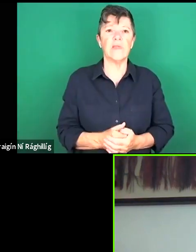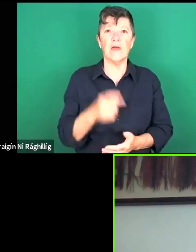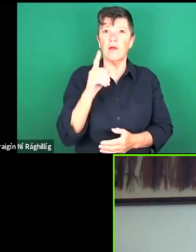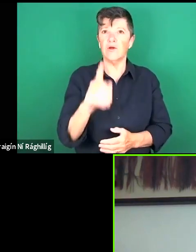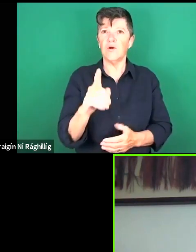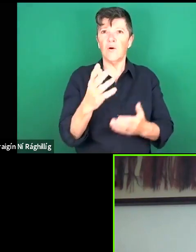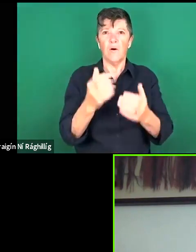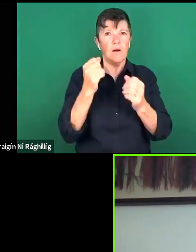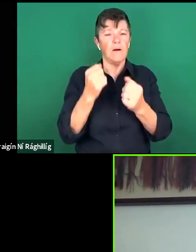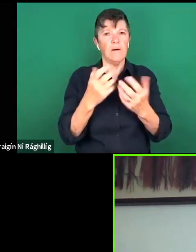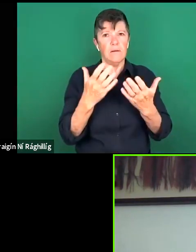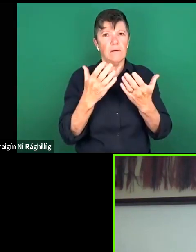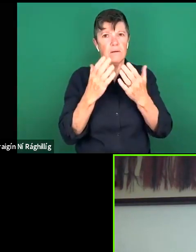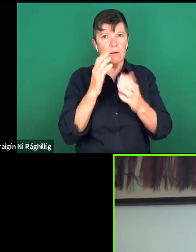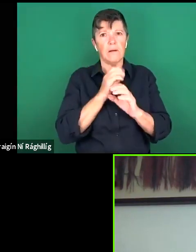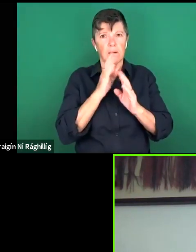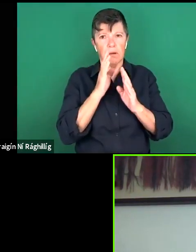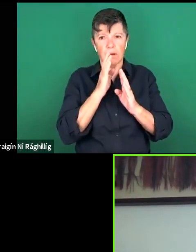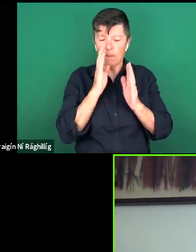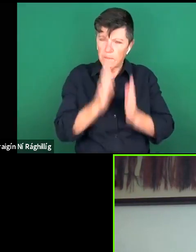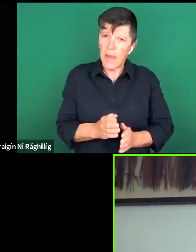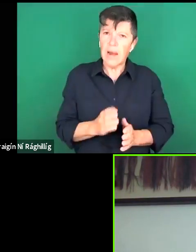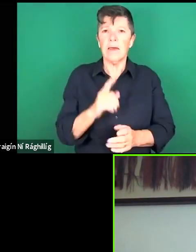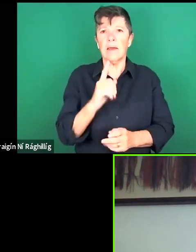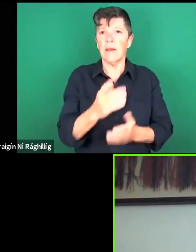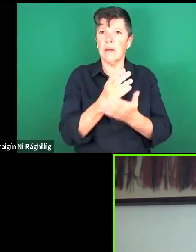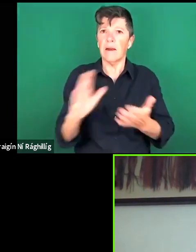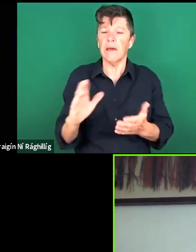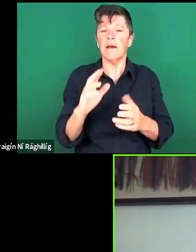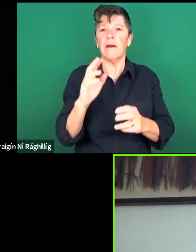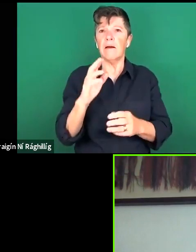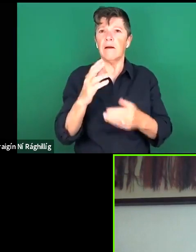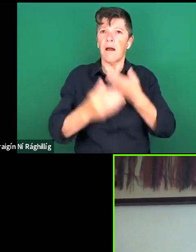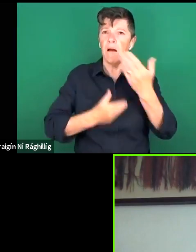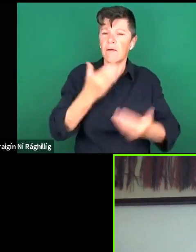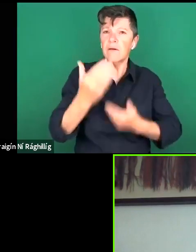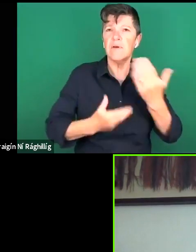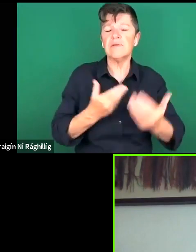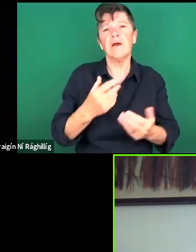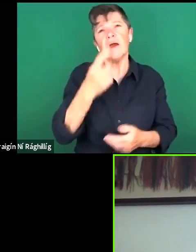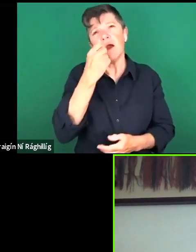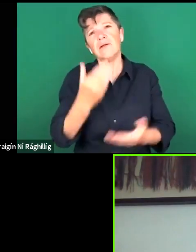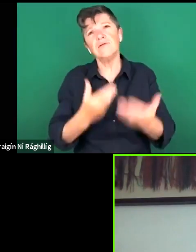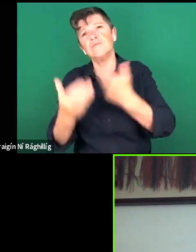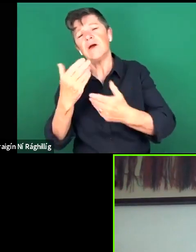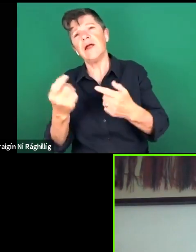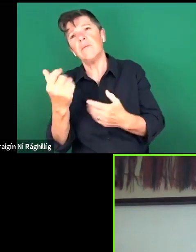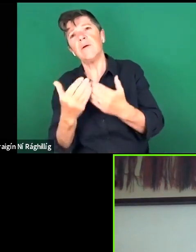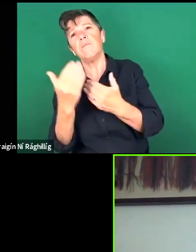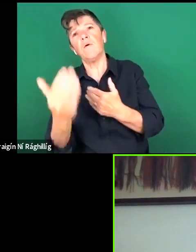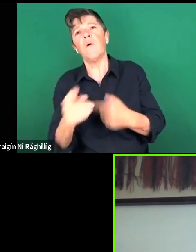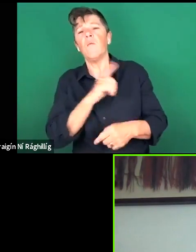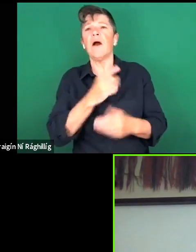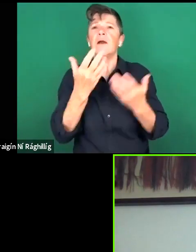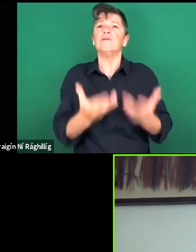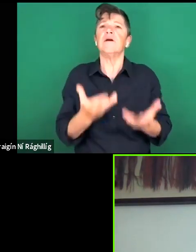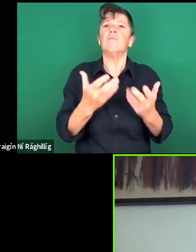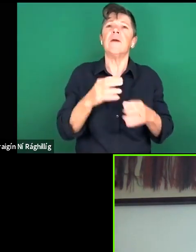under threat? And so in that sense I think that we have to hold those question together that can only be done through